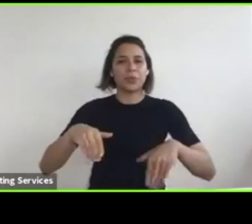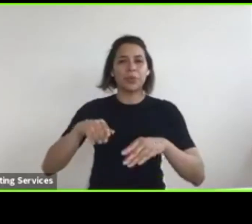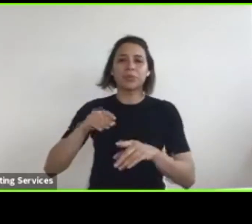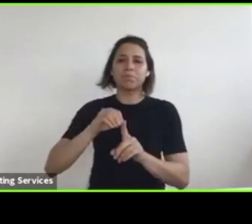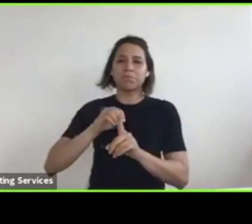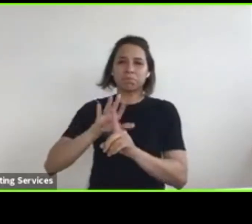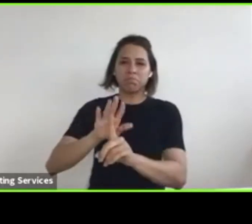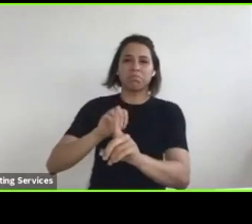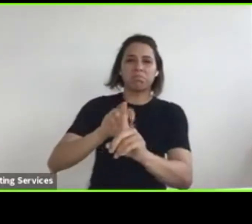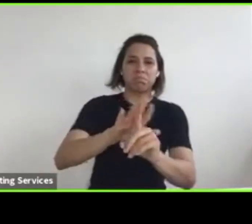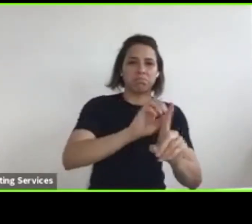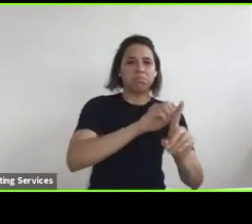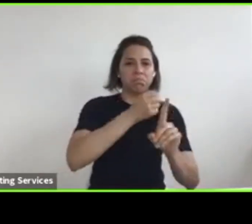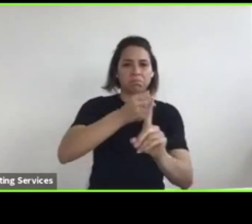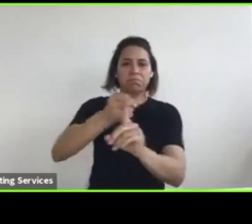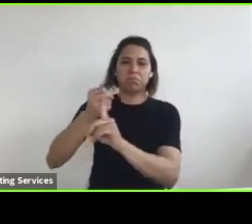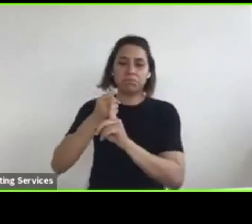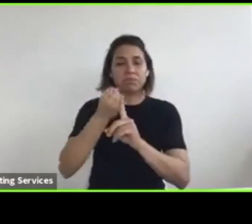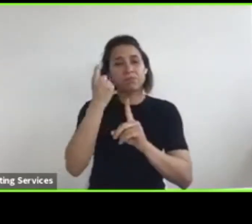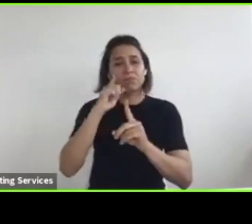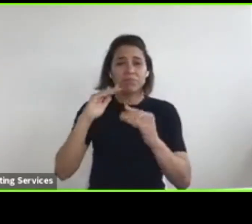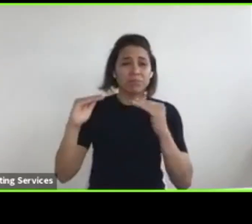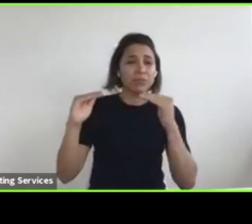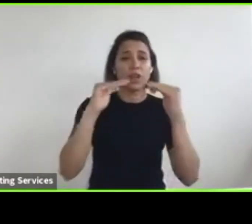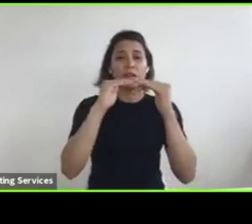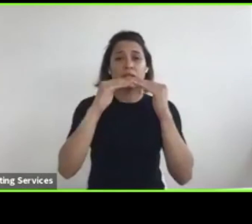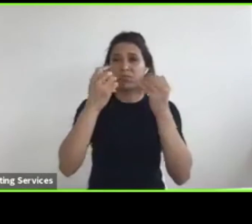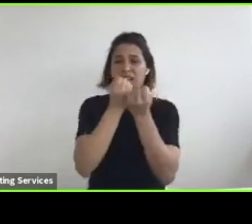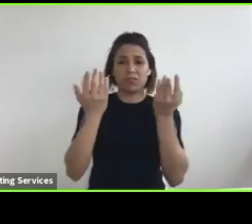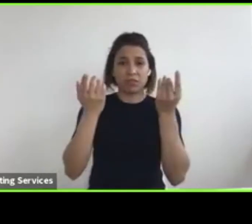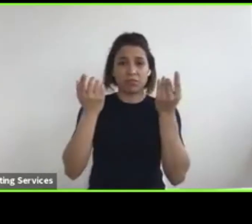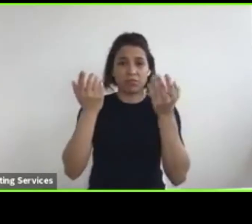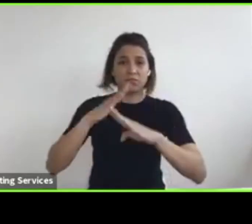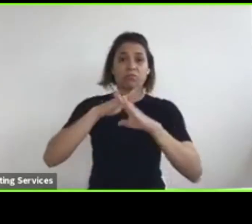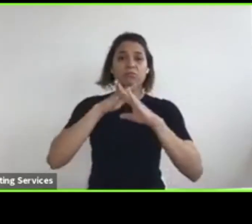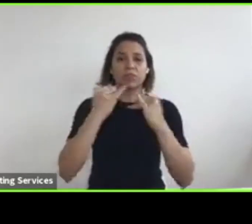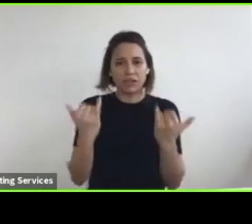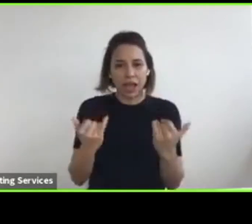SENSES OF THE WORD IS COMING TO A SCREECHING HALT NOW, AS ARTISTS AND ADMINISTRATORS ALIKE